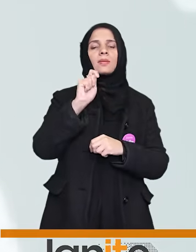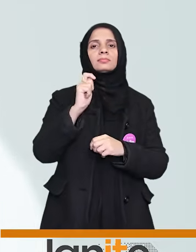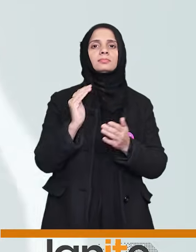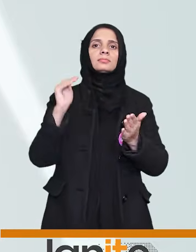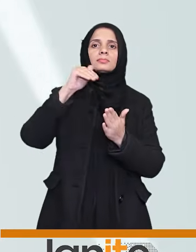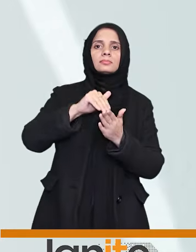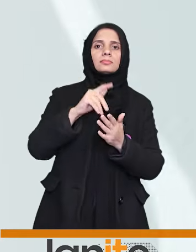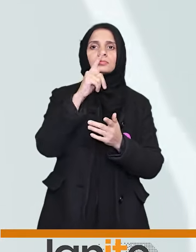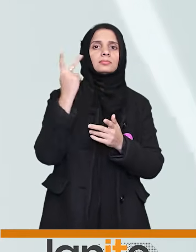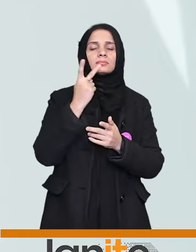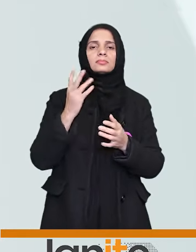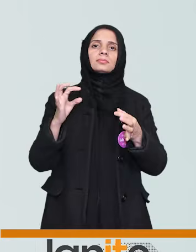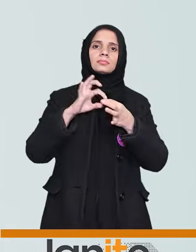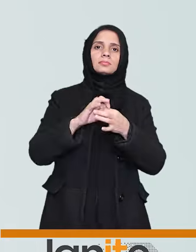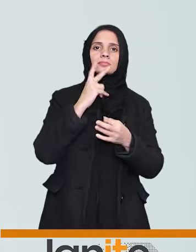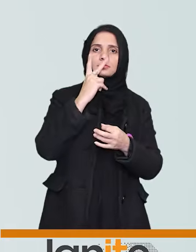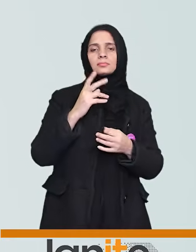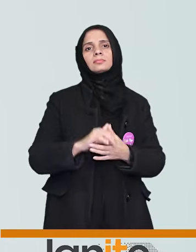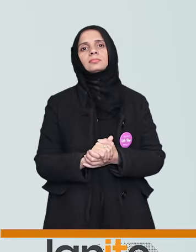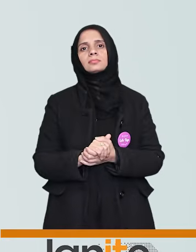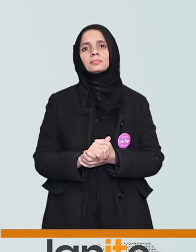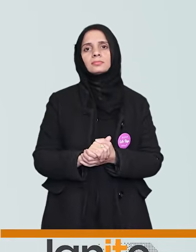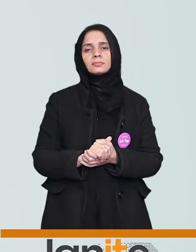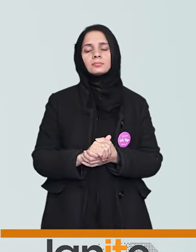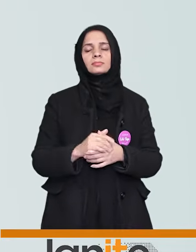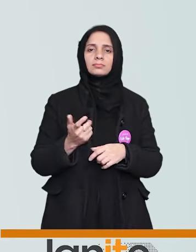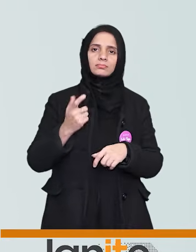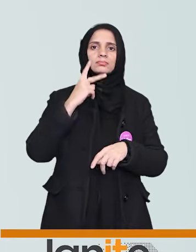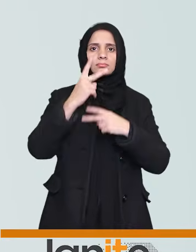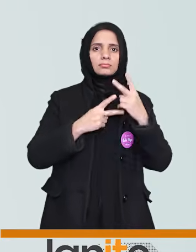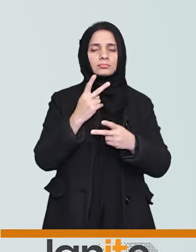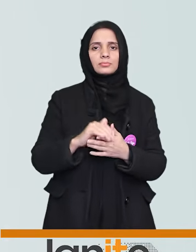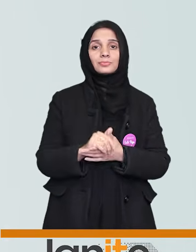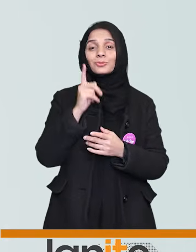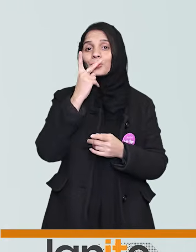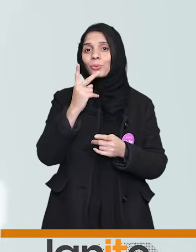by just asking you’re a simple question. Are you a freelancer? or are you an employer? so this facility is for the both.